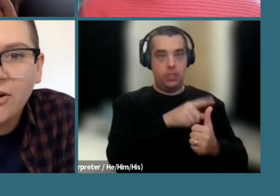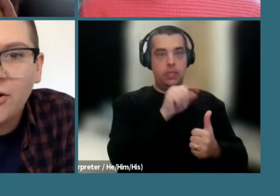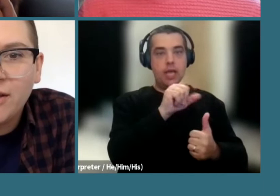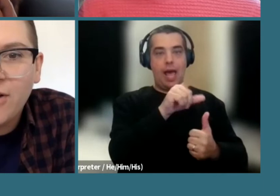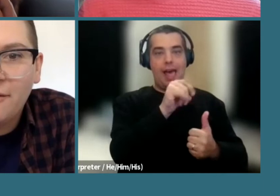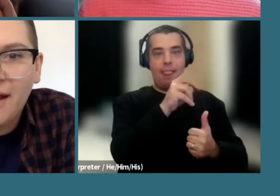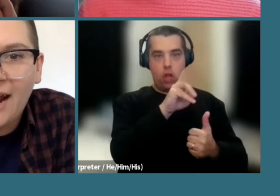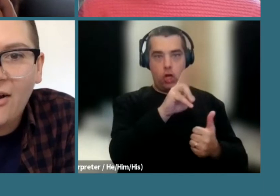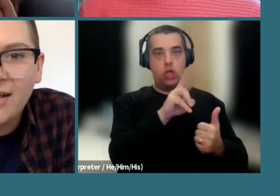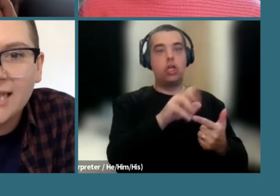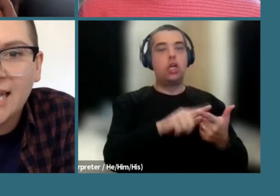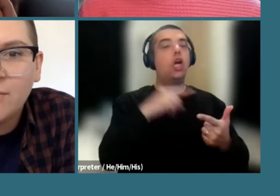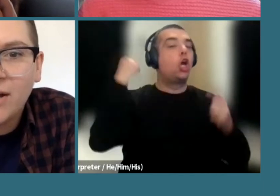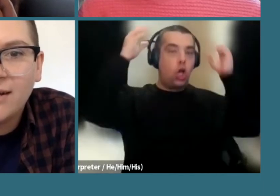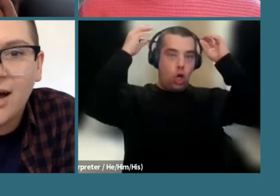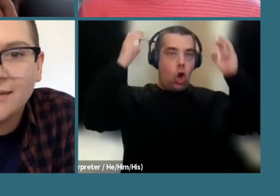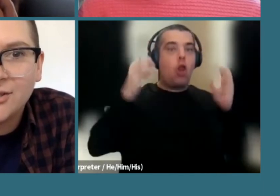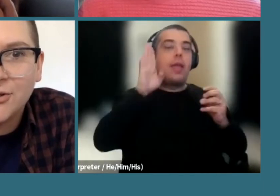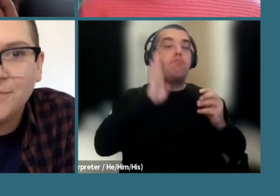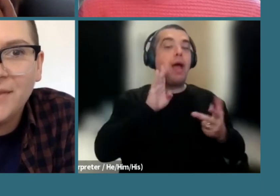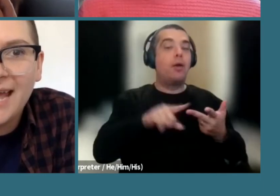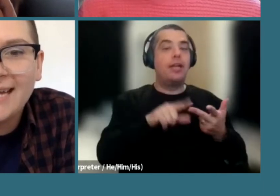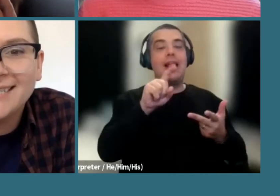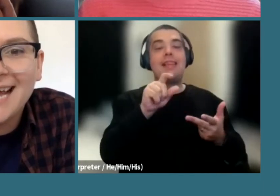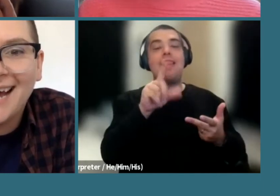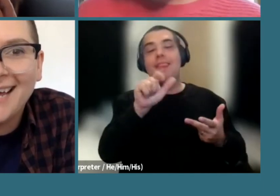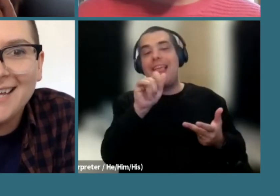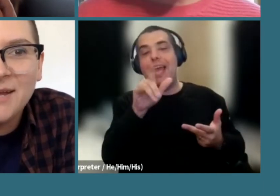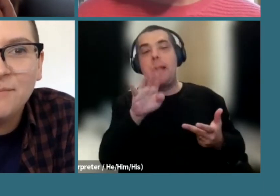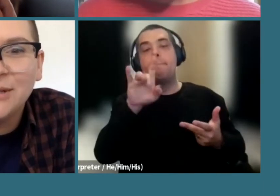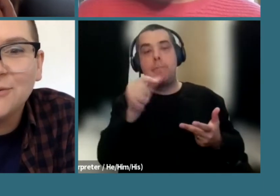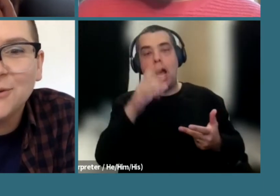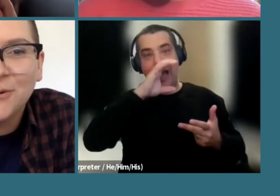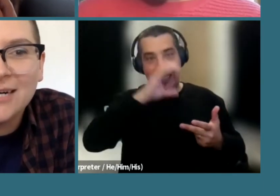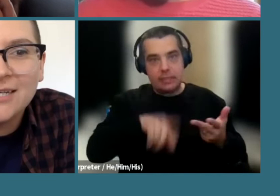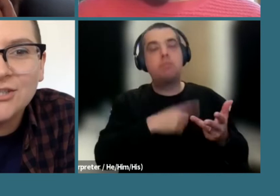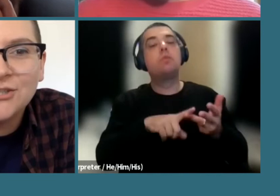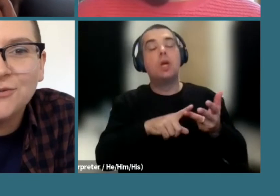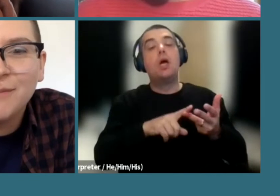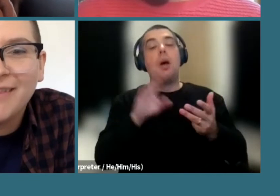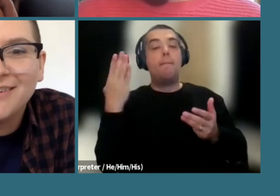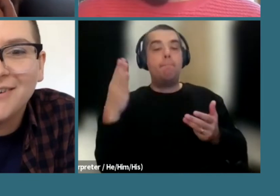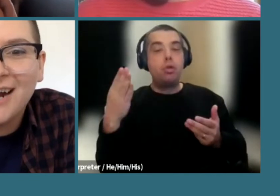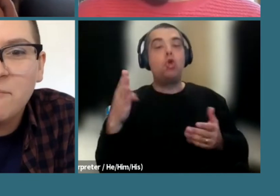curly brown hair, ladybug costume, and ten eye, blue door shoes by the door,